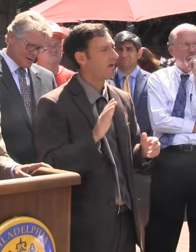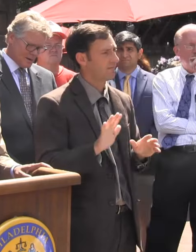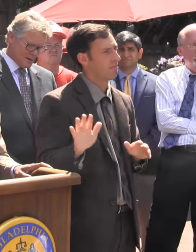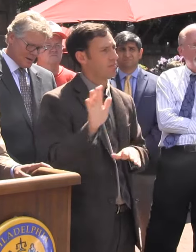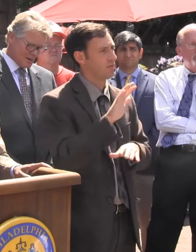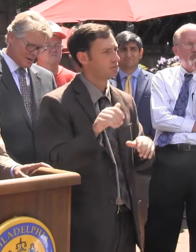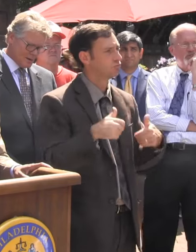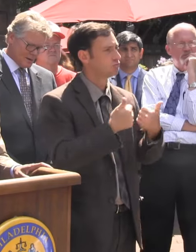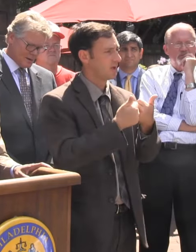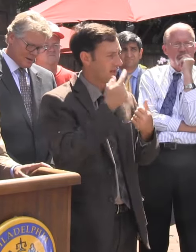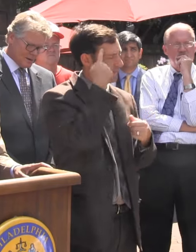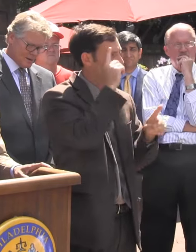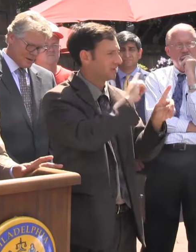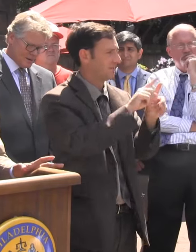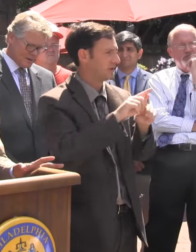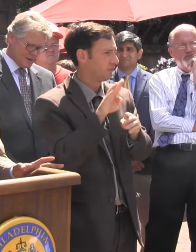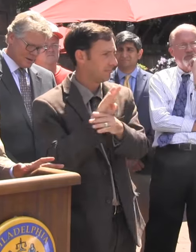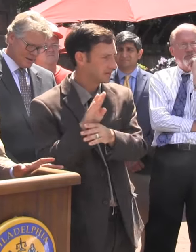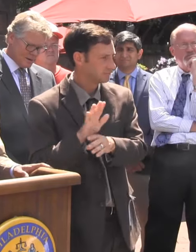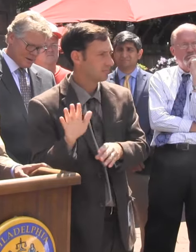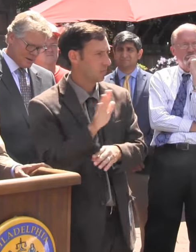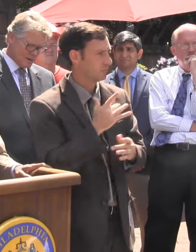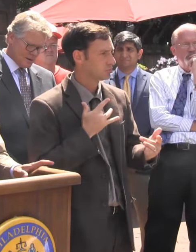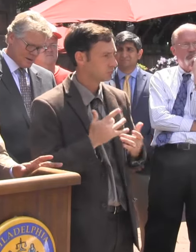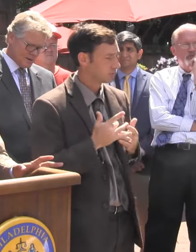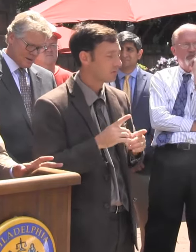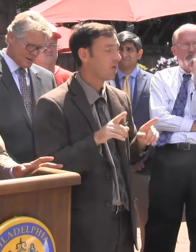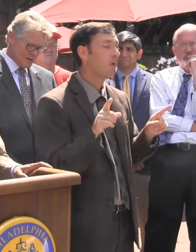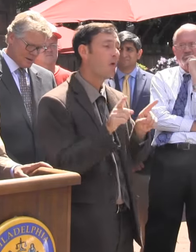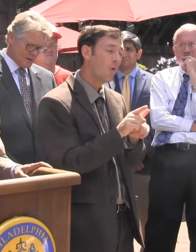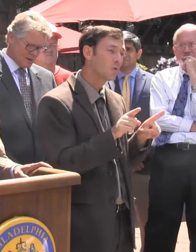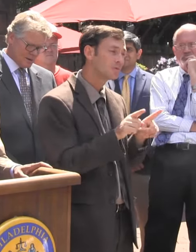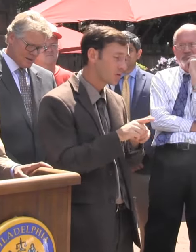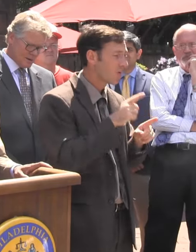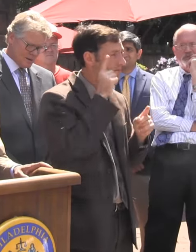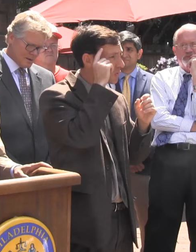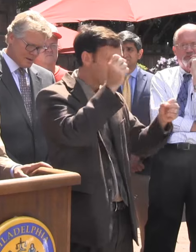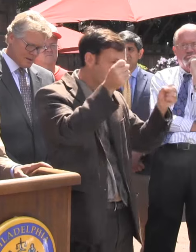were concerned about. The other part of this reality is that for many many folks especially